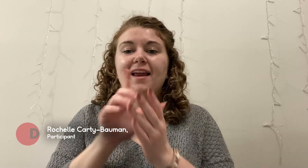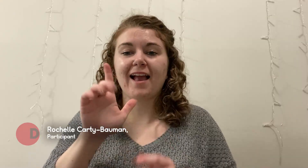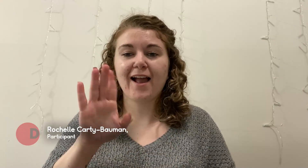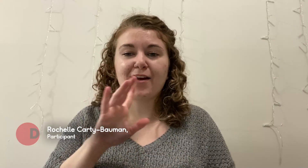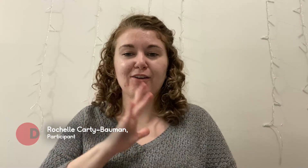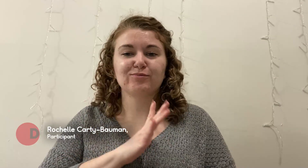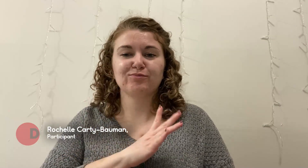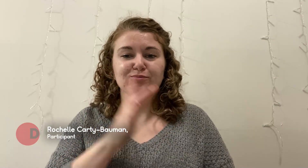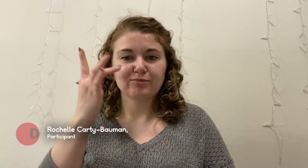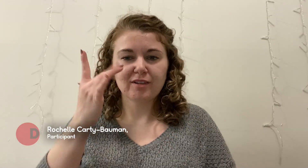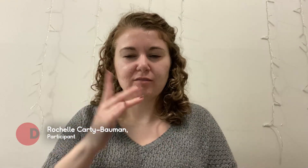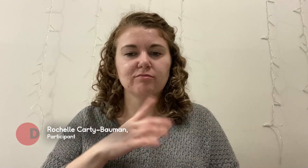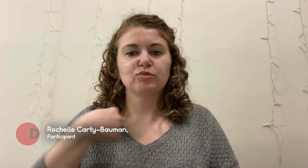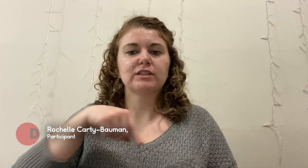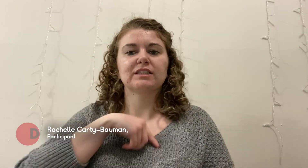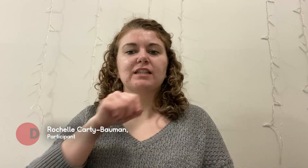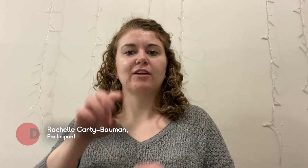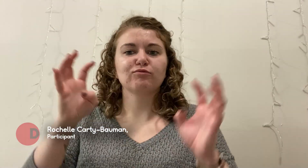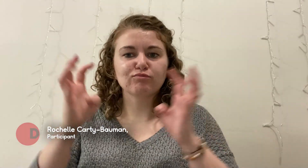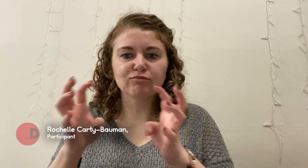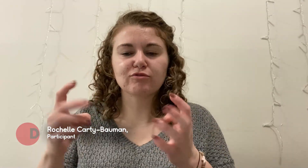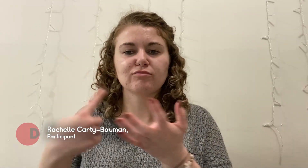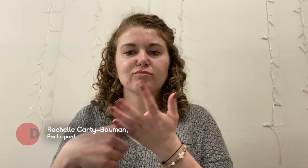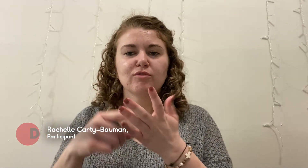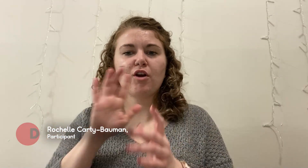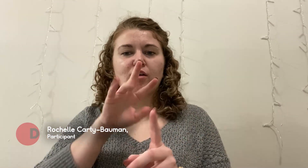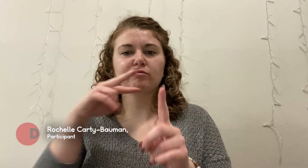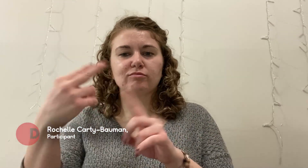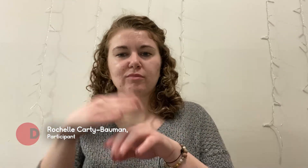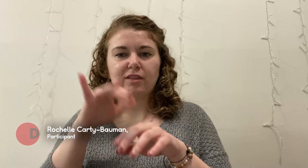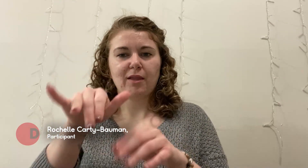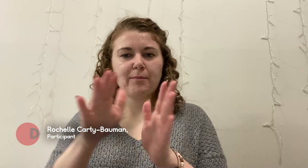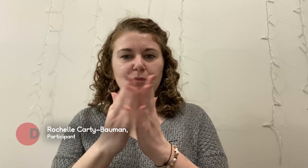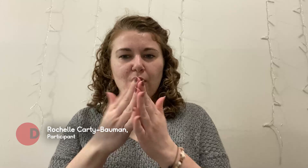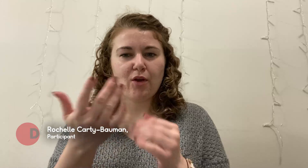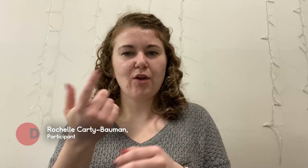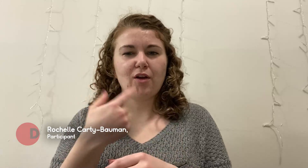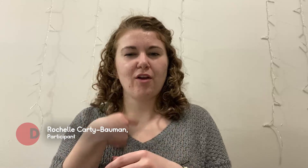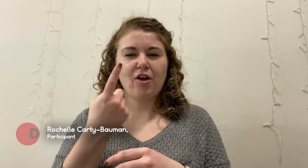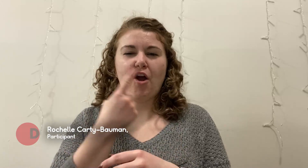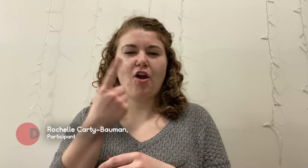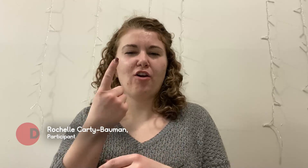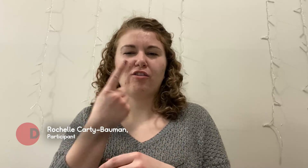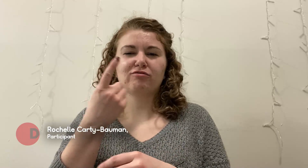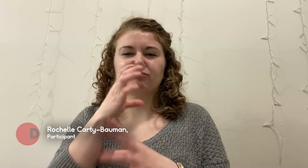[Rochelle]: The Deaf Book Club is terrific as we can gather to discuss our perspectives on that book.